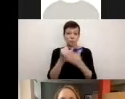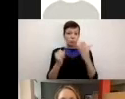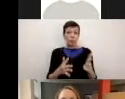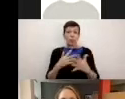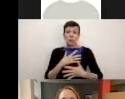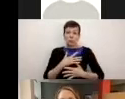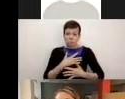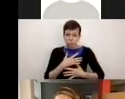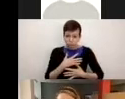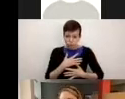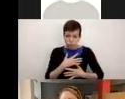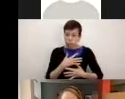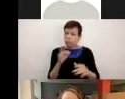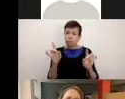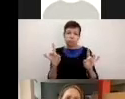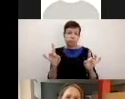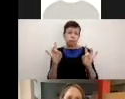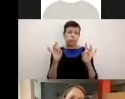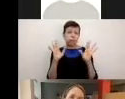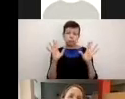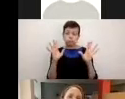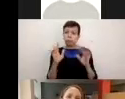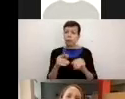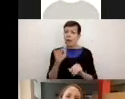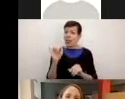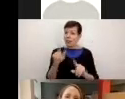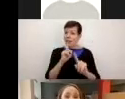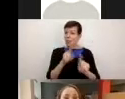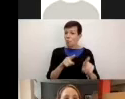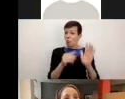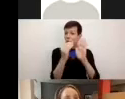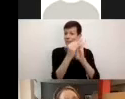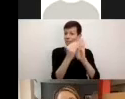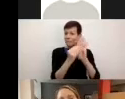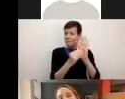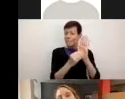and that report is very very specifically guiding a lot of our visions including that